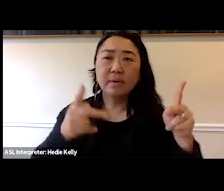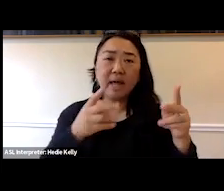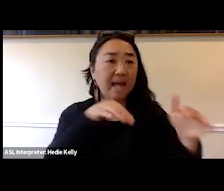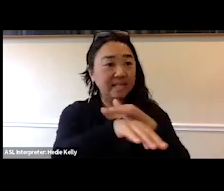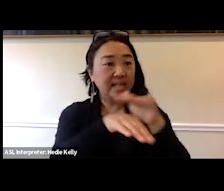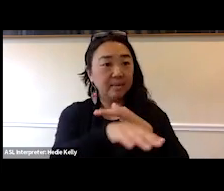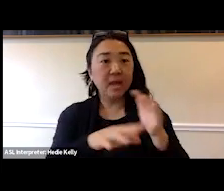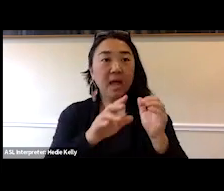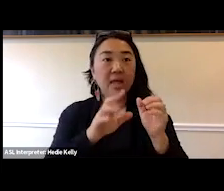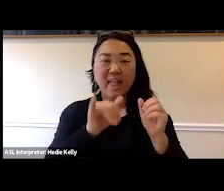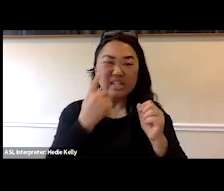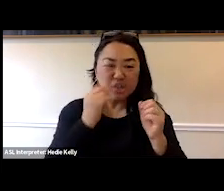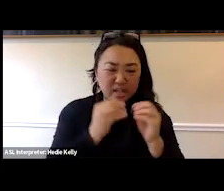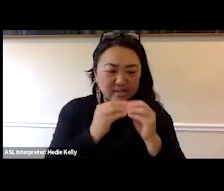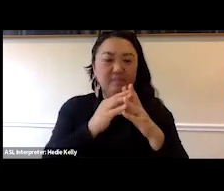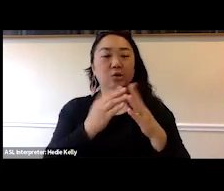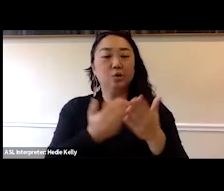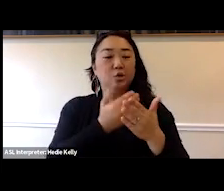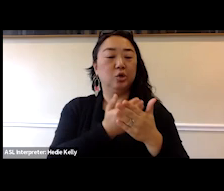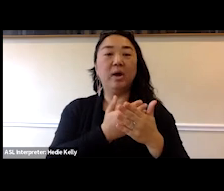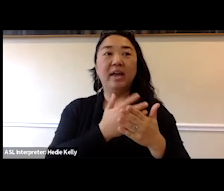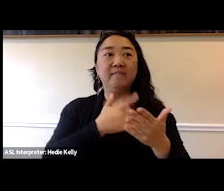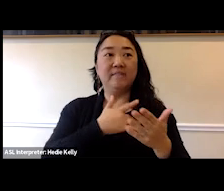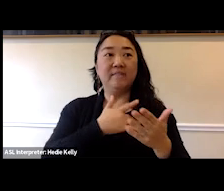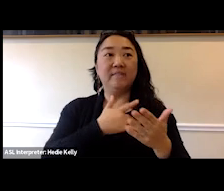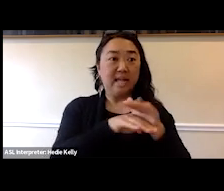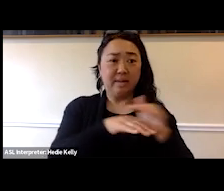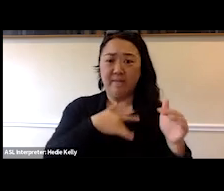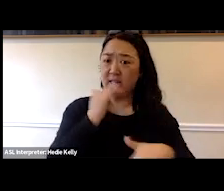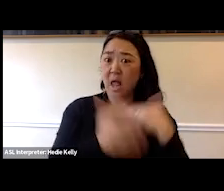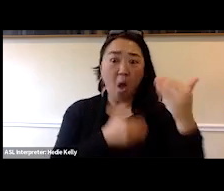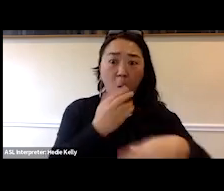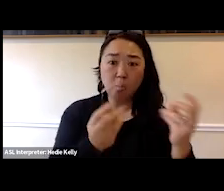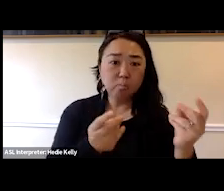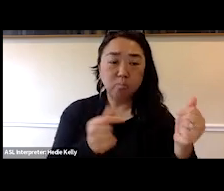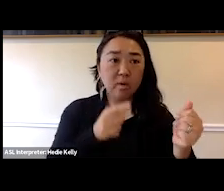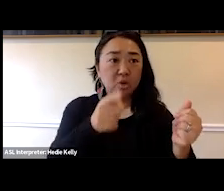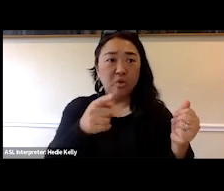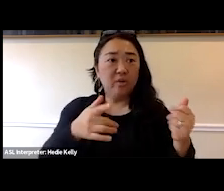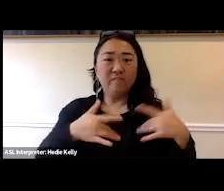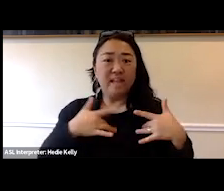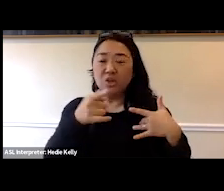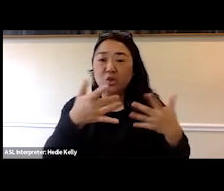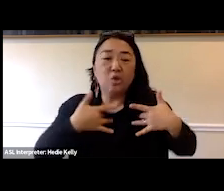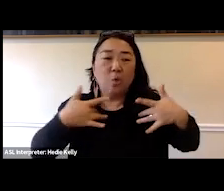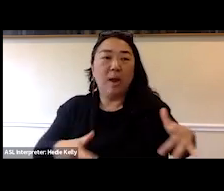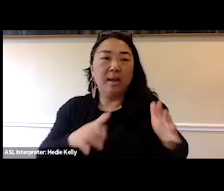stage of things, it's moving quickly, and you don't want to get left behind. From a reputational standpoint,